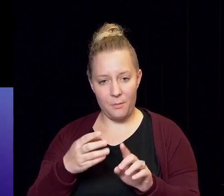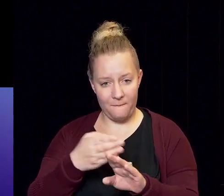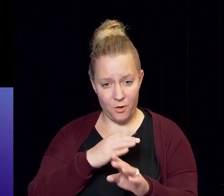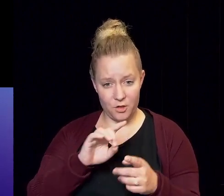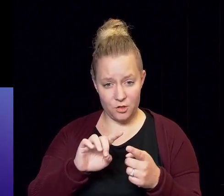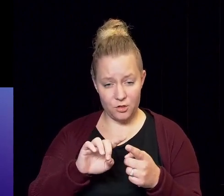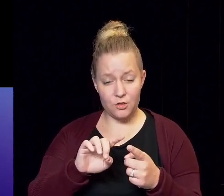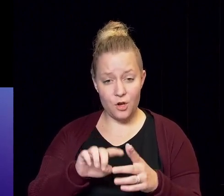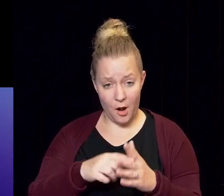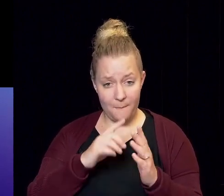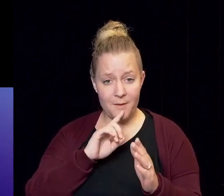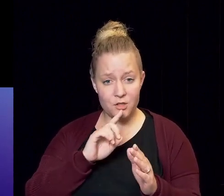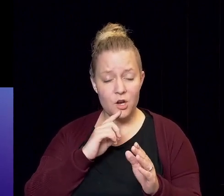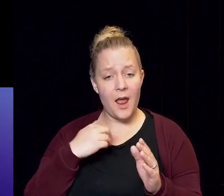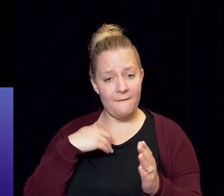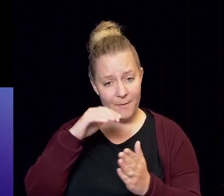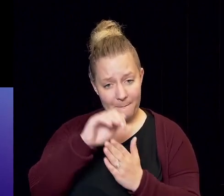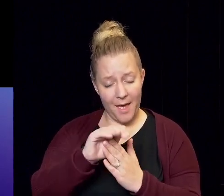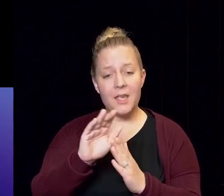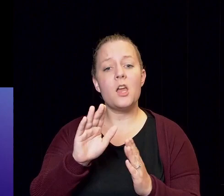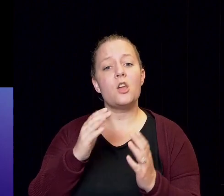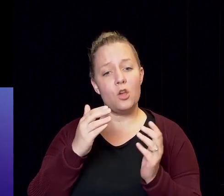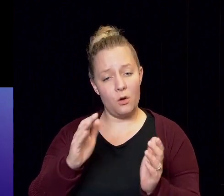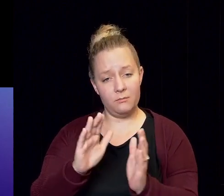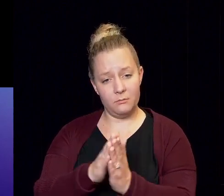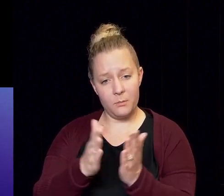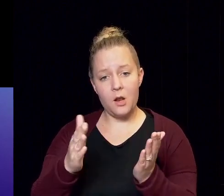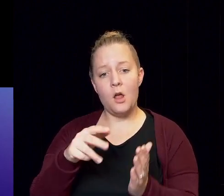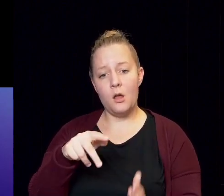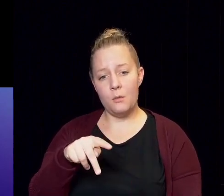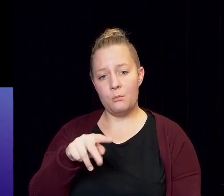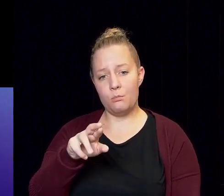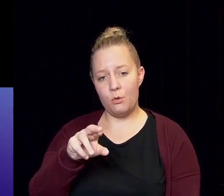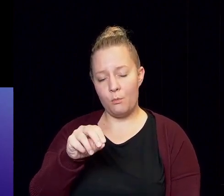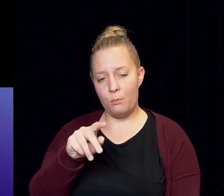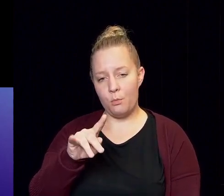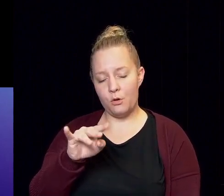packet out. And, go ahead and open it up to the proportion method which is lesson 6-1 notes.